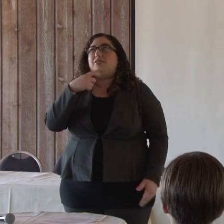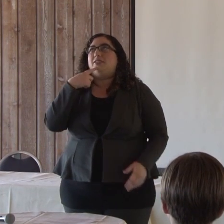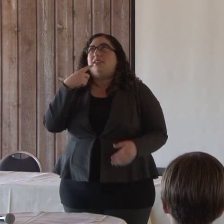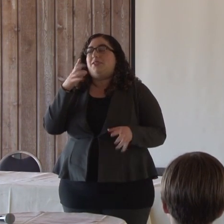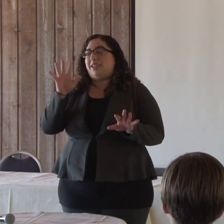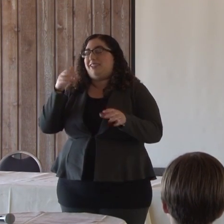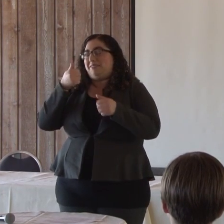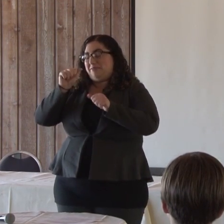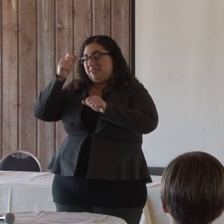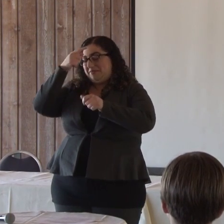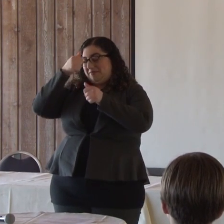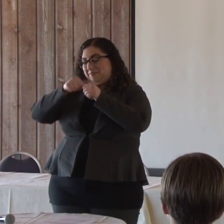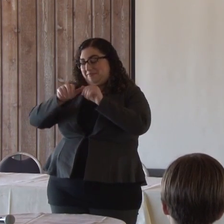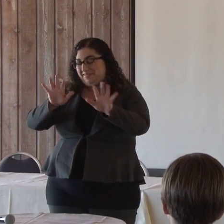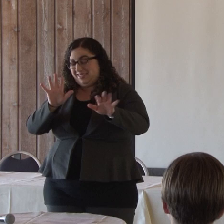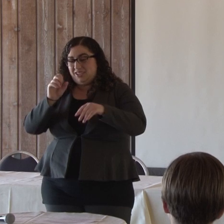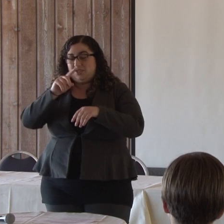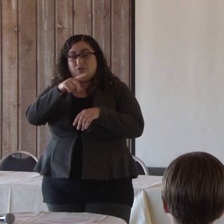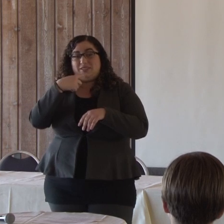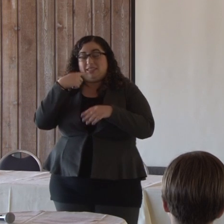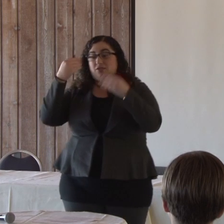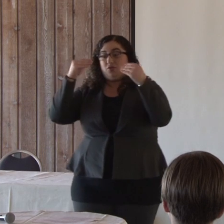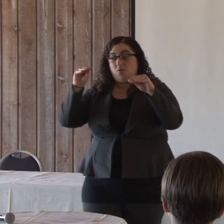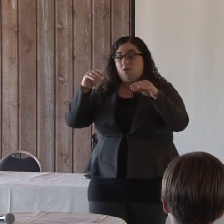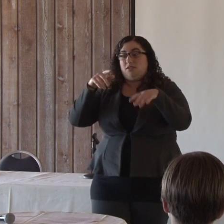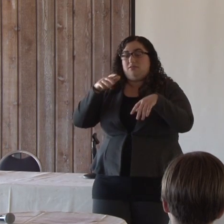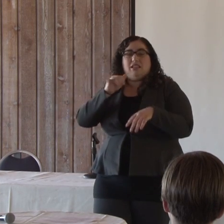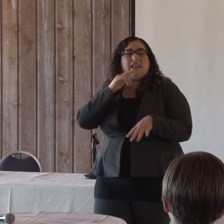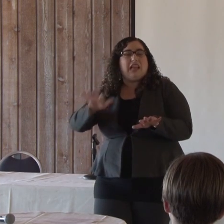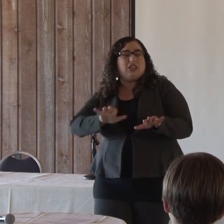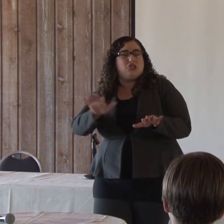OK I understand the question. So let me just Clarify.